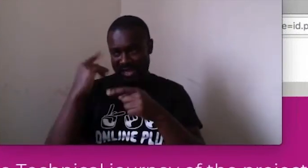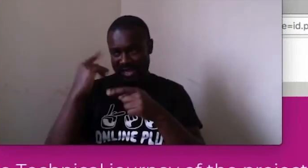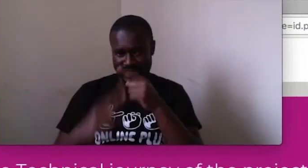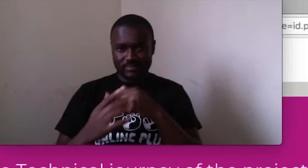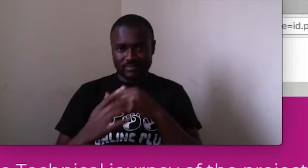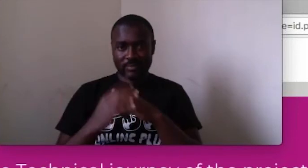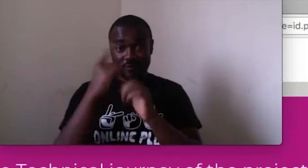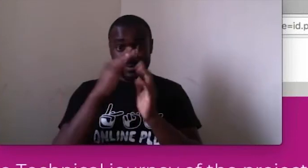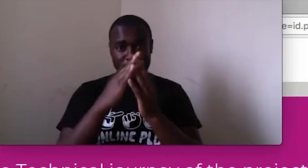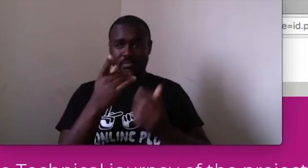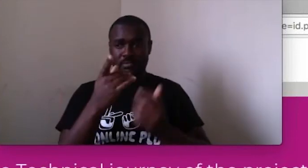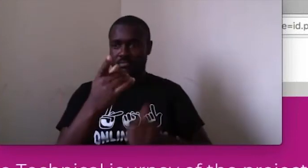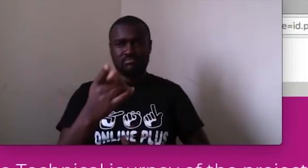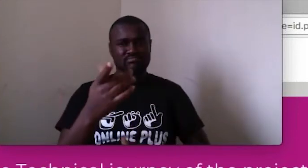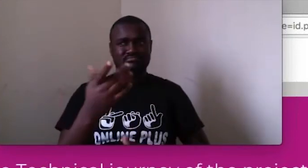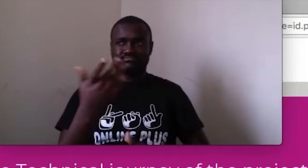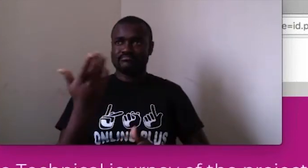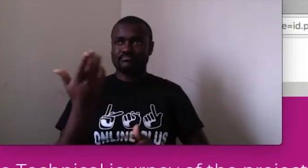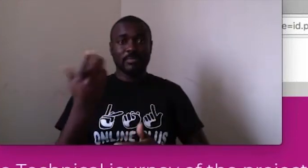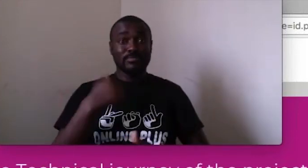So in 2017 last year